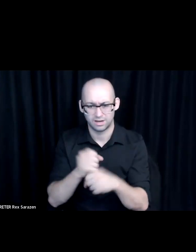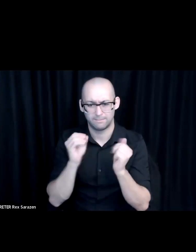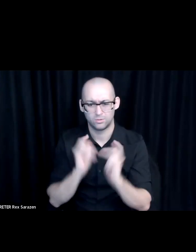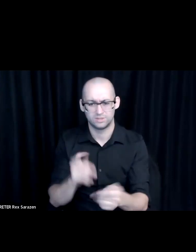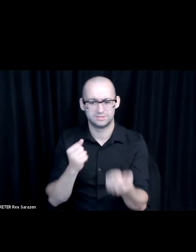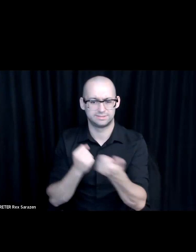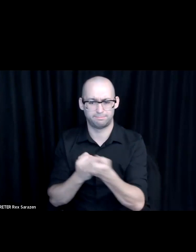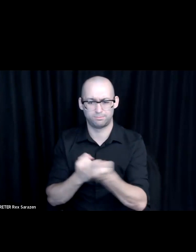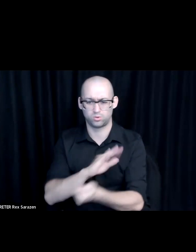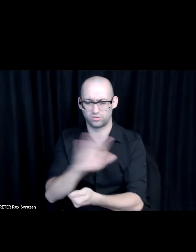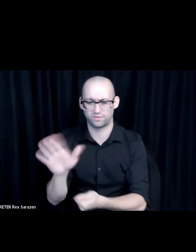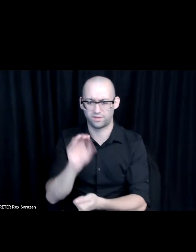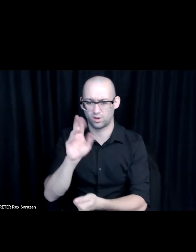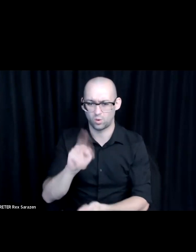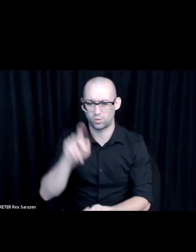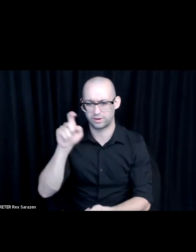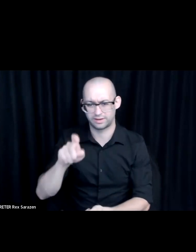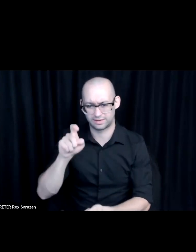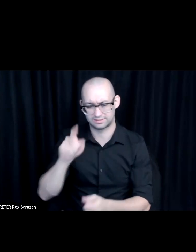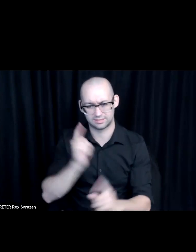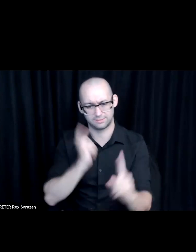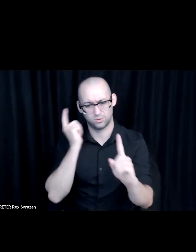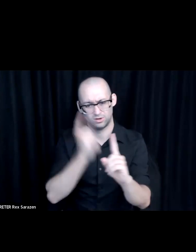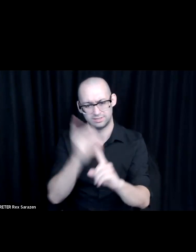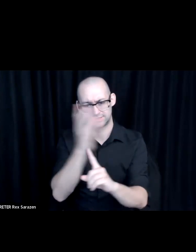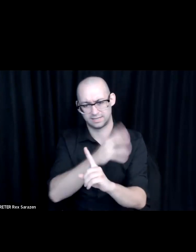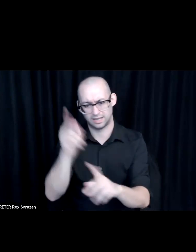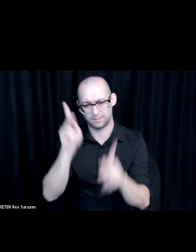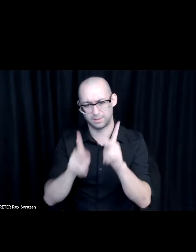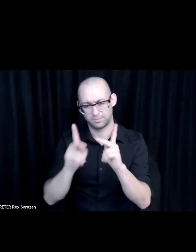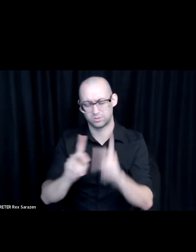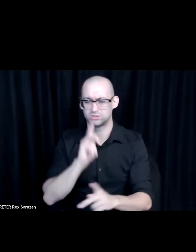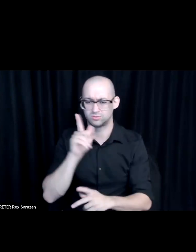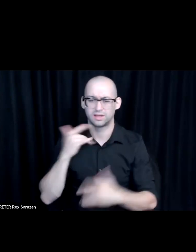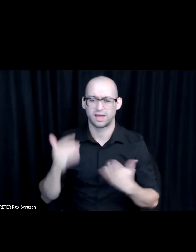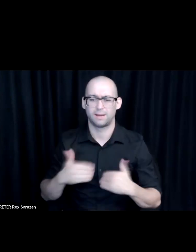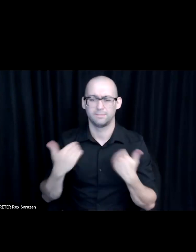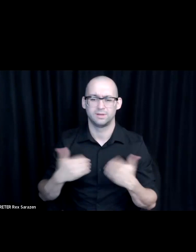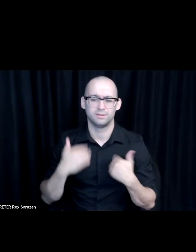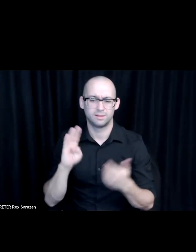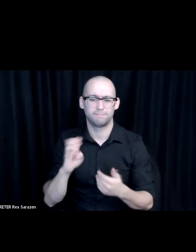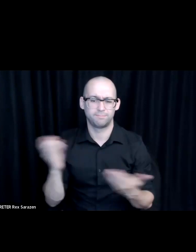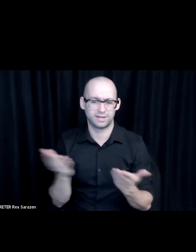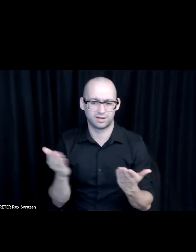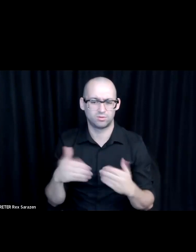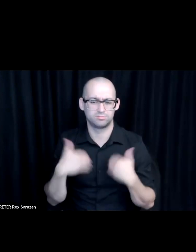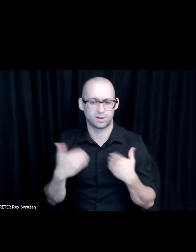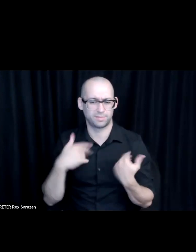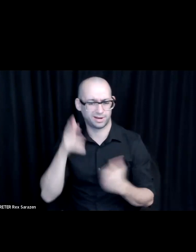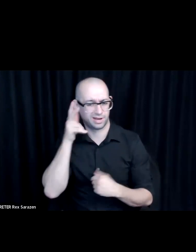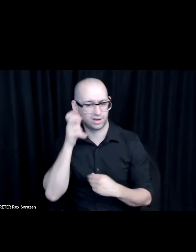priorities, and people. So again, I'm really glad to be here. Glad to hear further discussion.